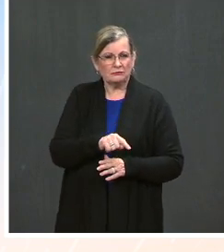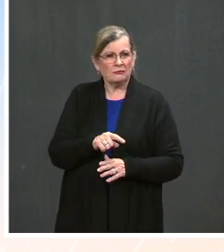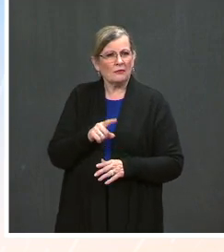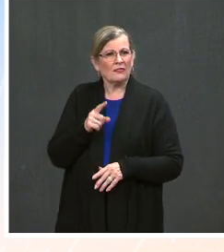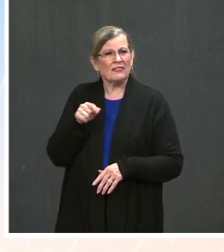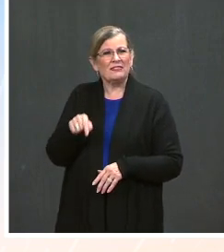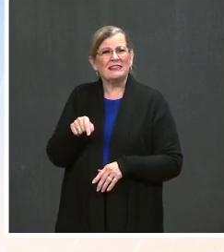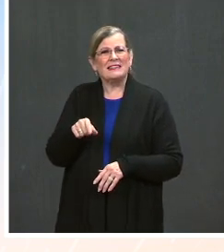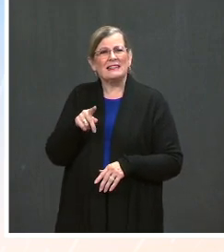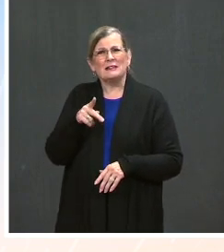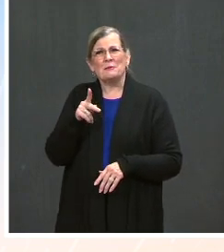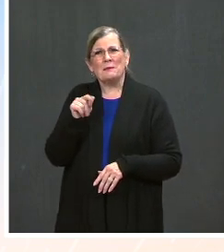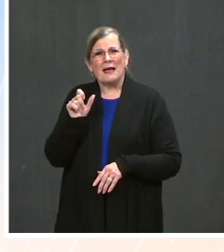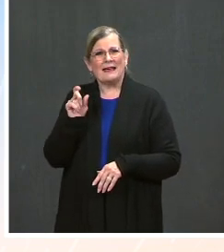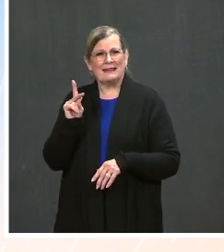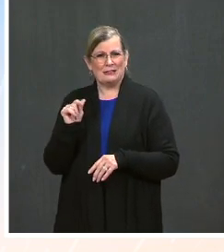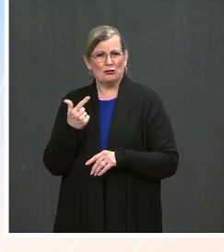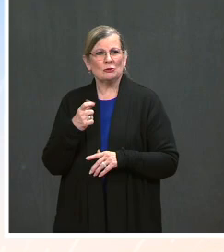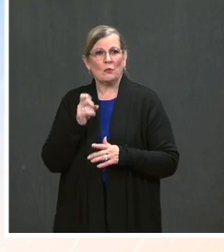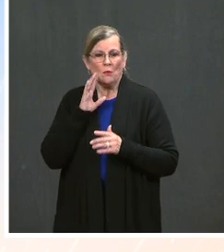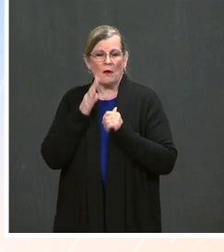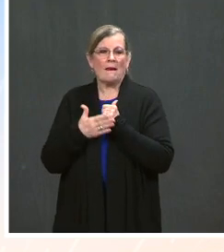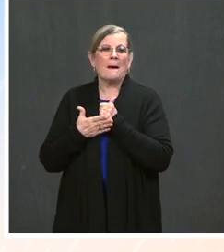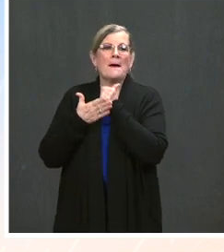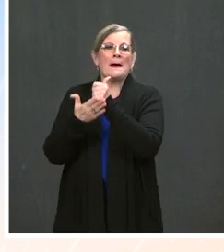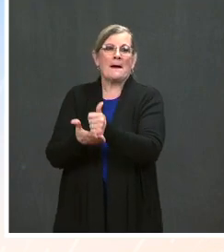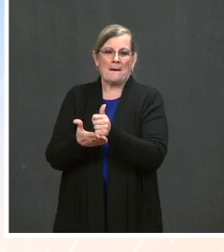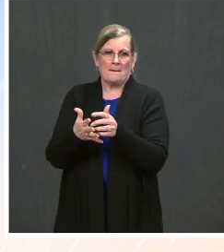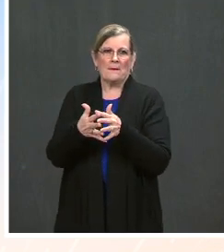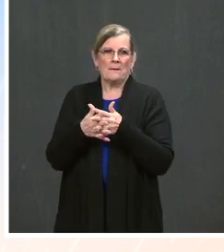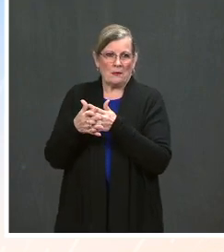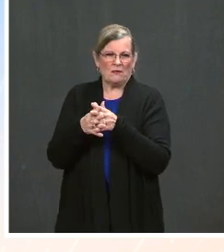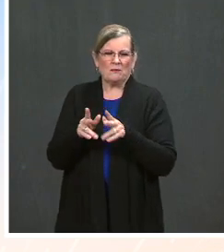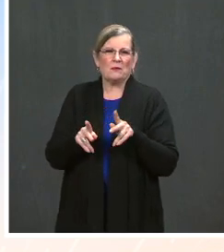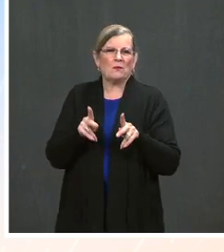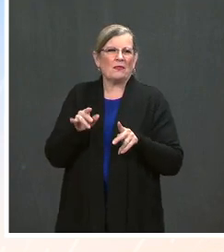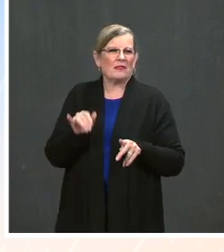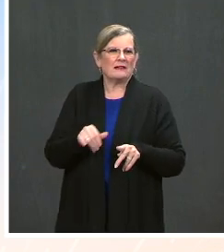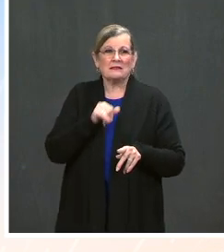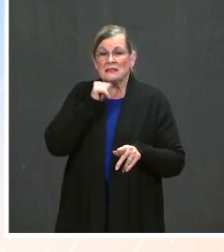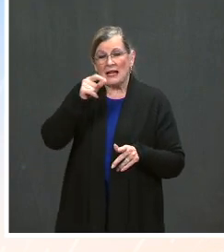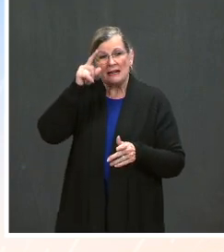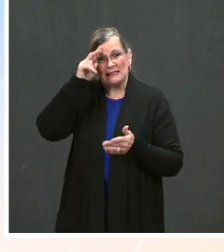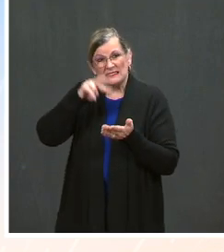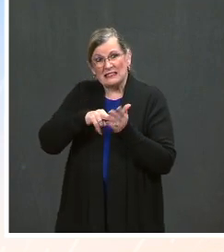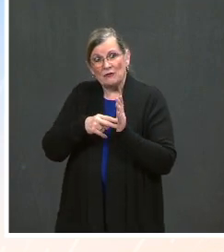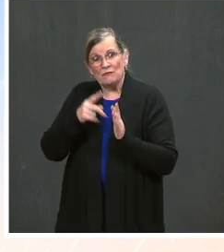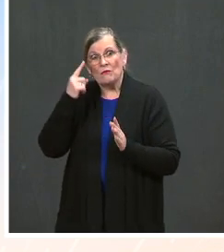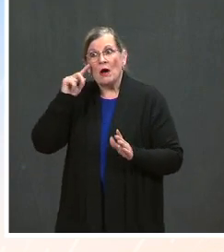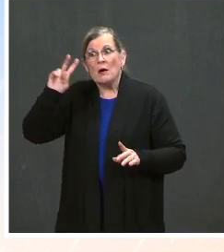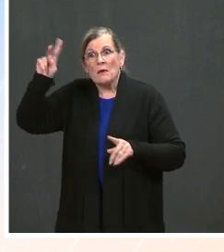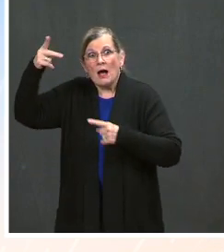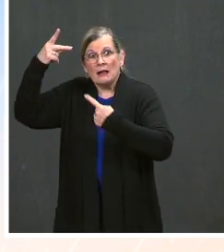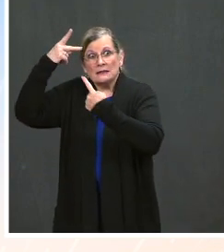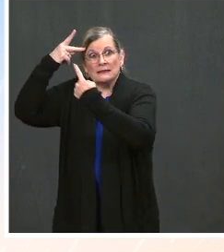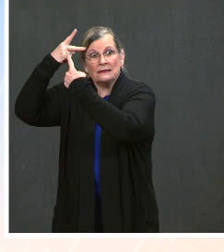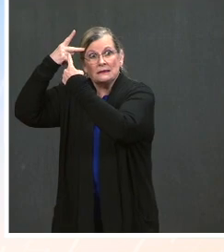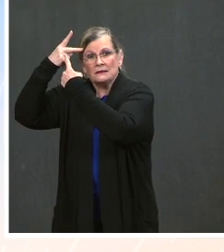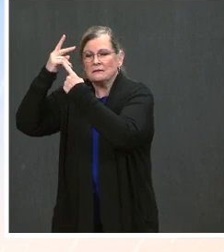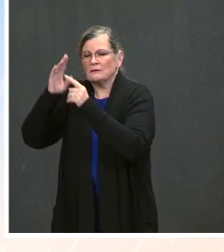We don't see it as a politically charged package or as a partisan package. And most polls you look at, when you look at the components of it,